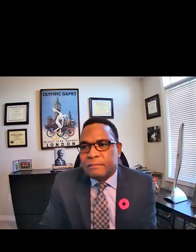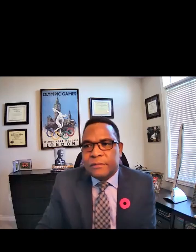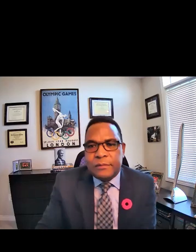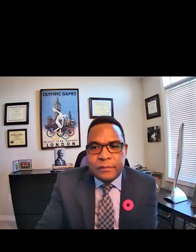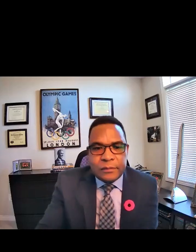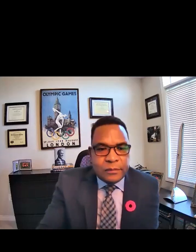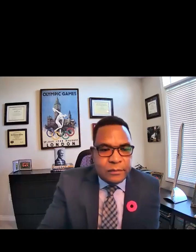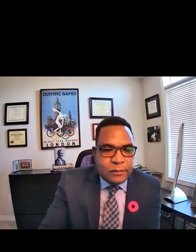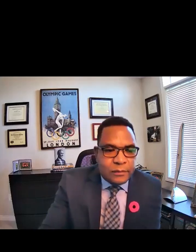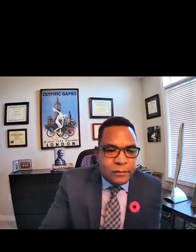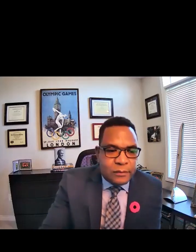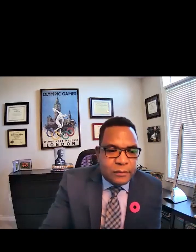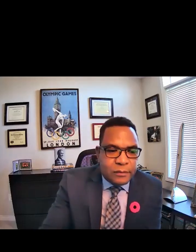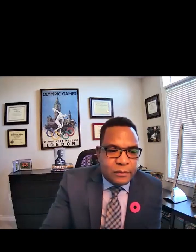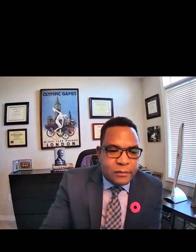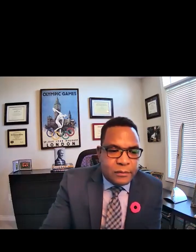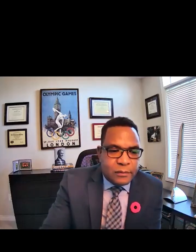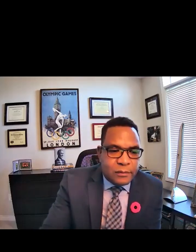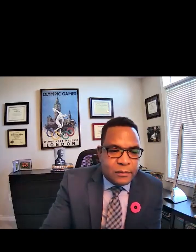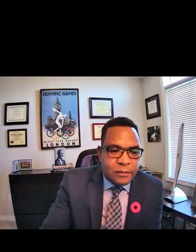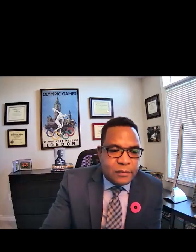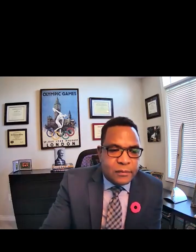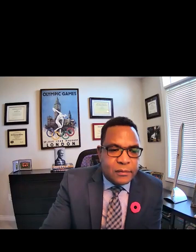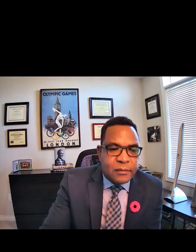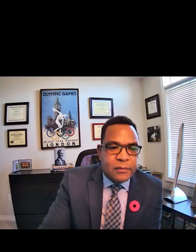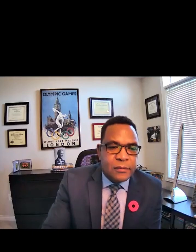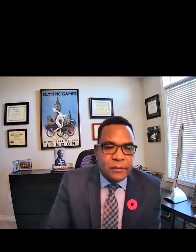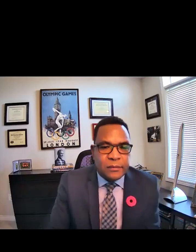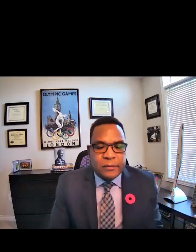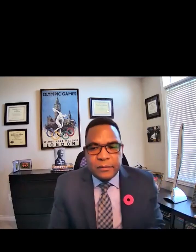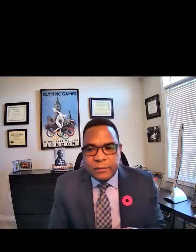Thank you for that Francis.